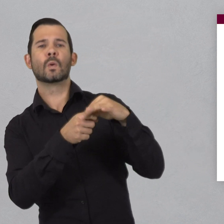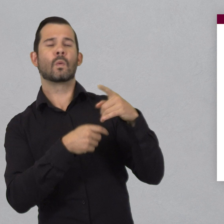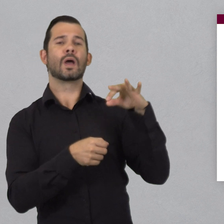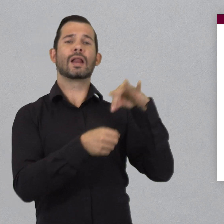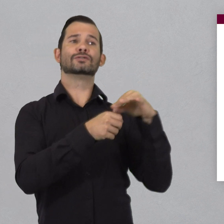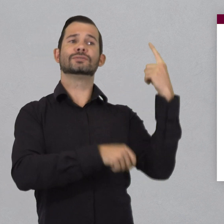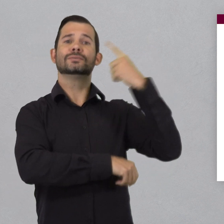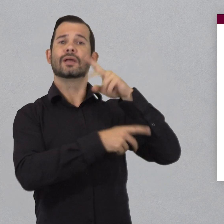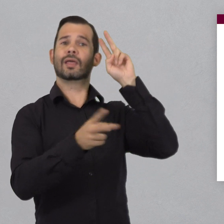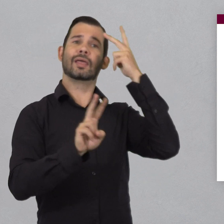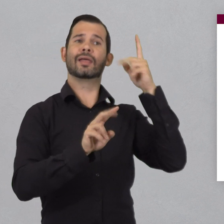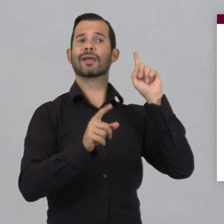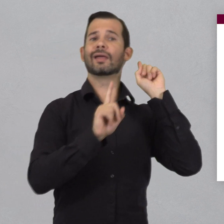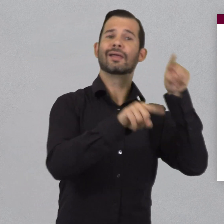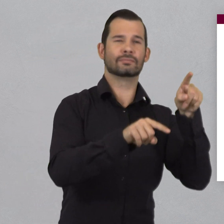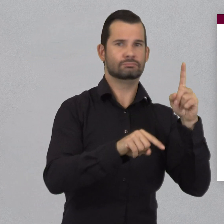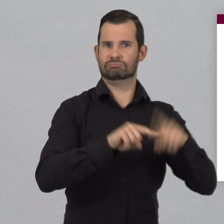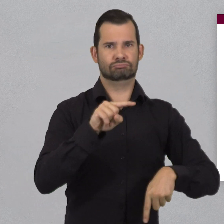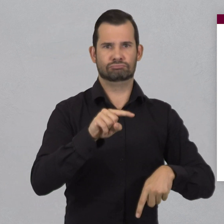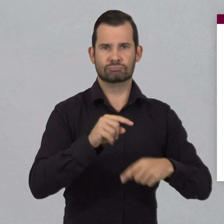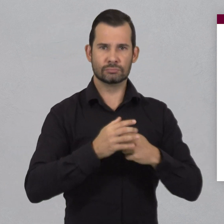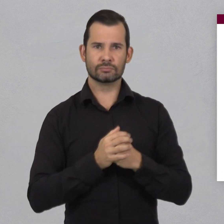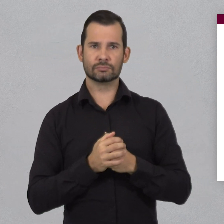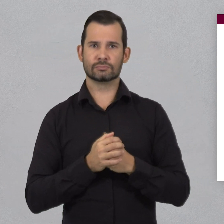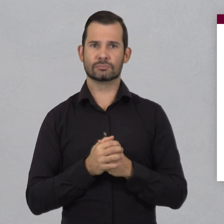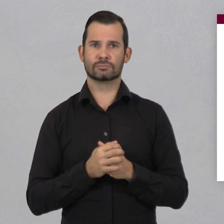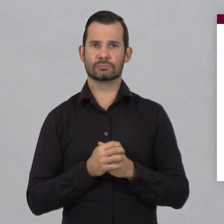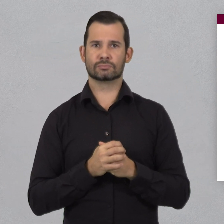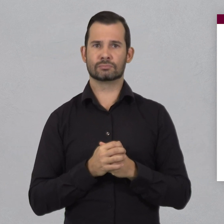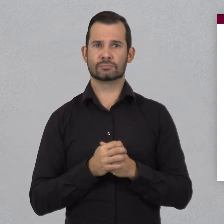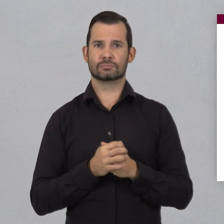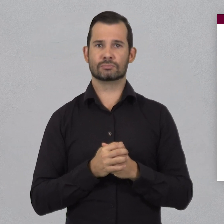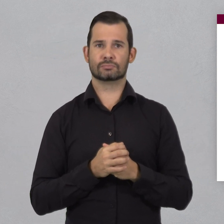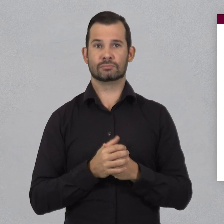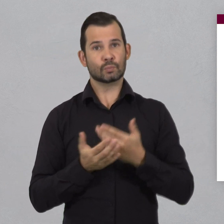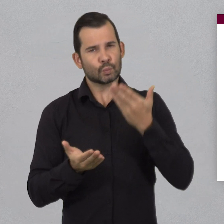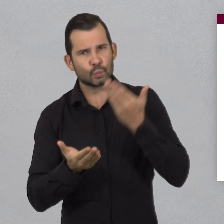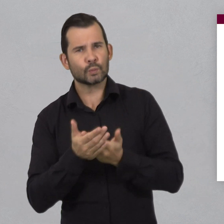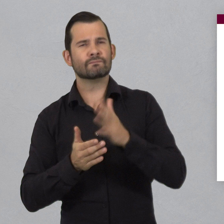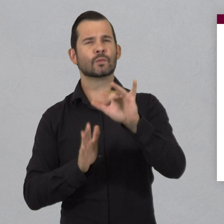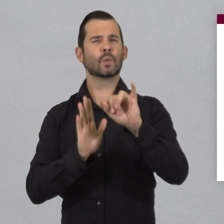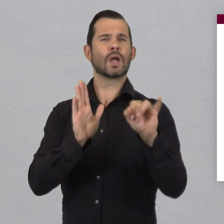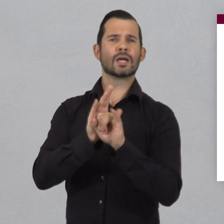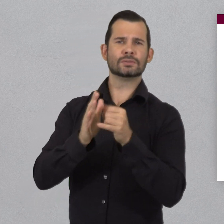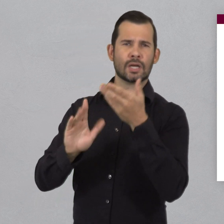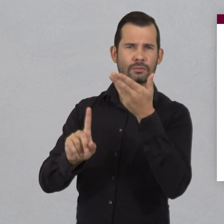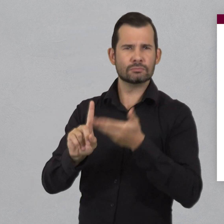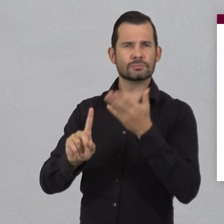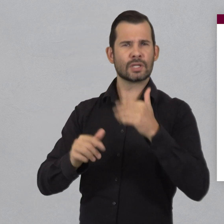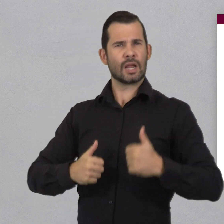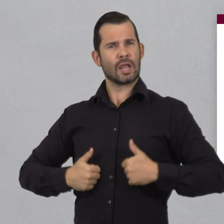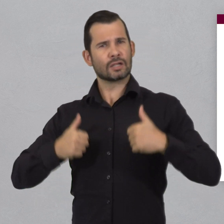at advance polls or on election day. Proving your identity and address